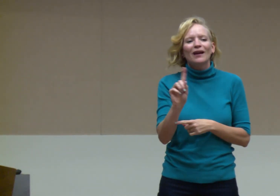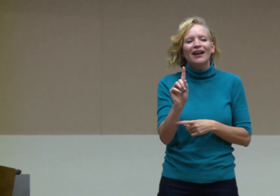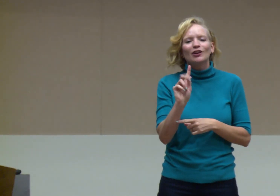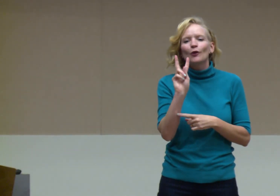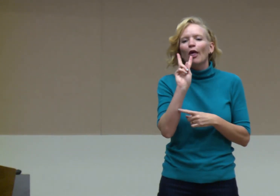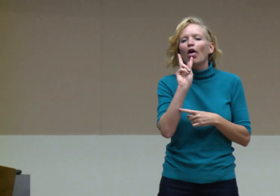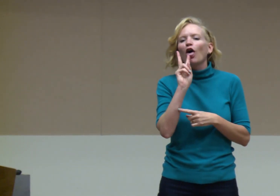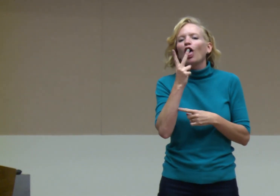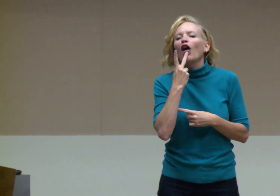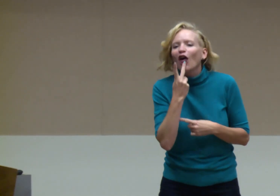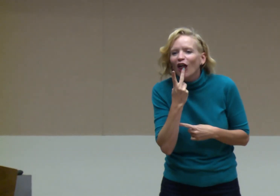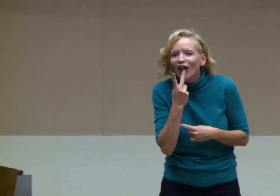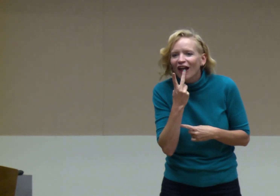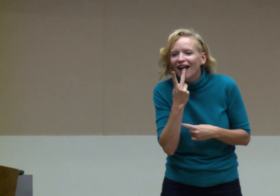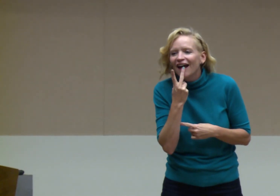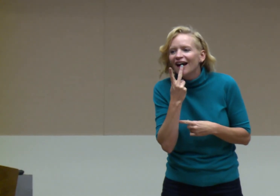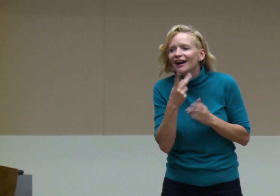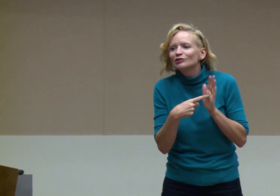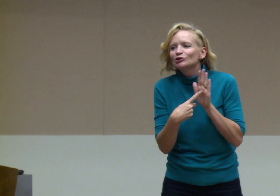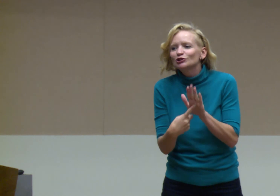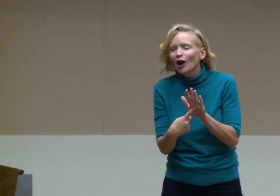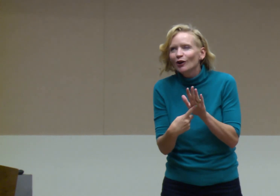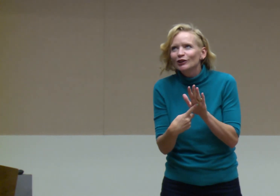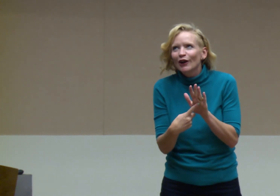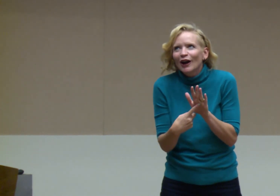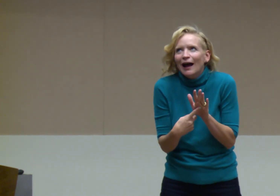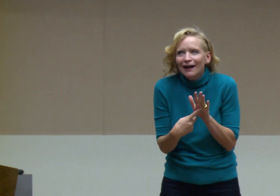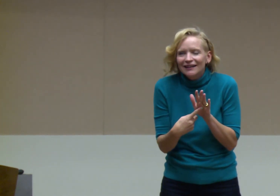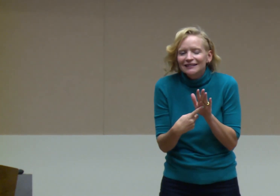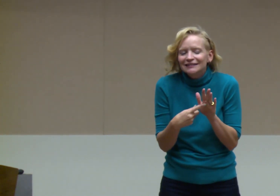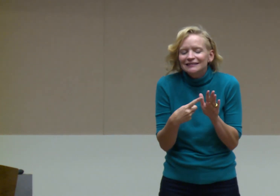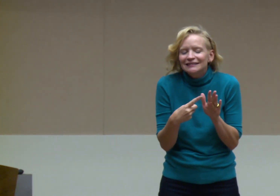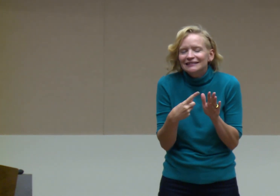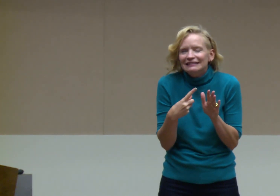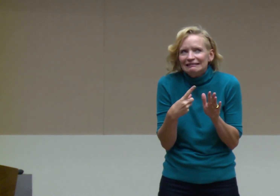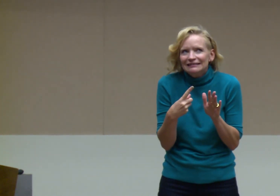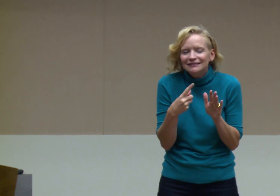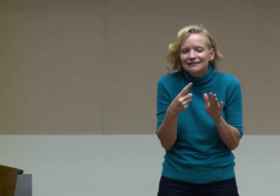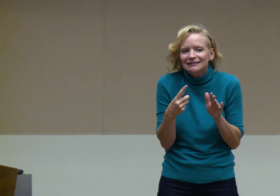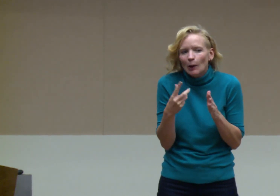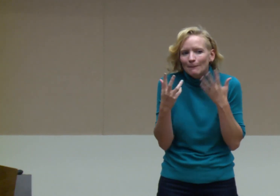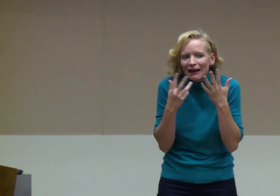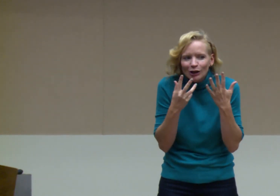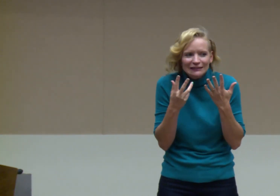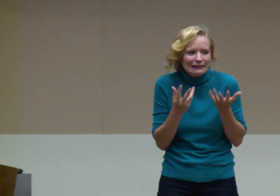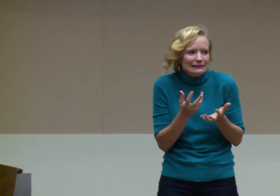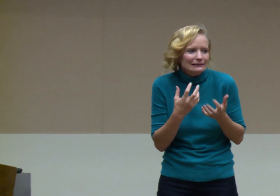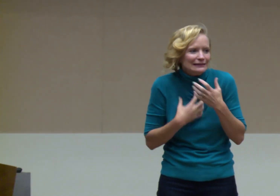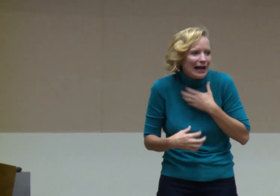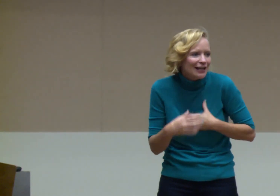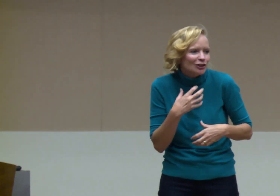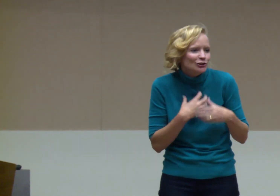It's where you misspeak or kind of, you know, show embarrassing desires